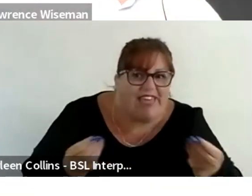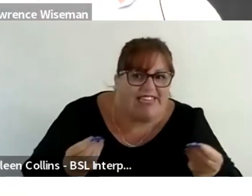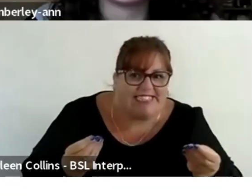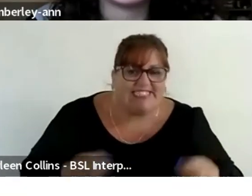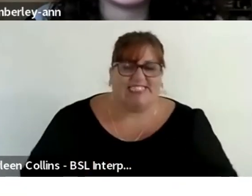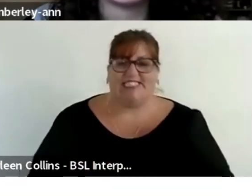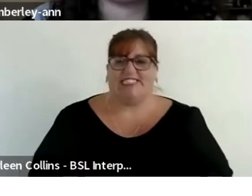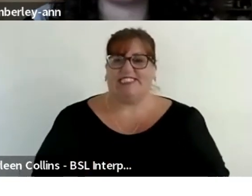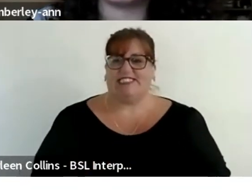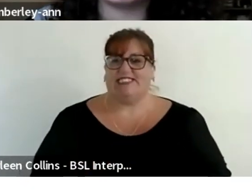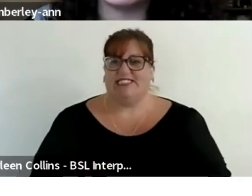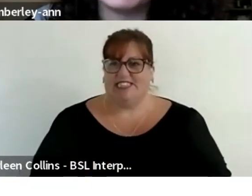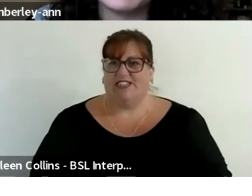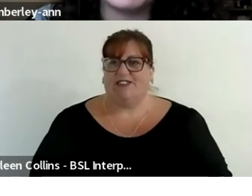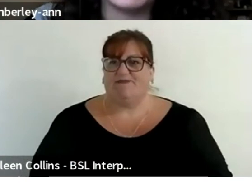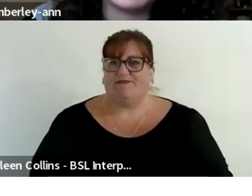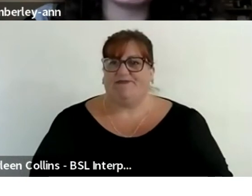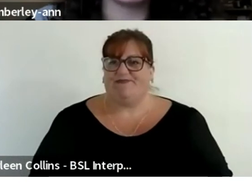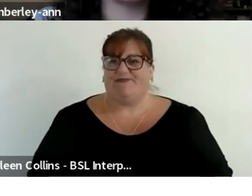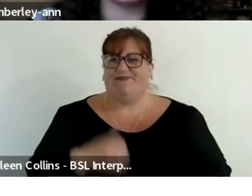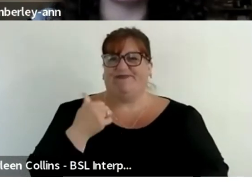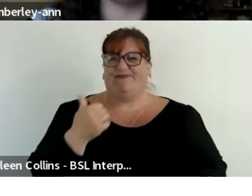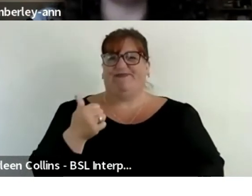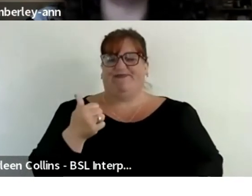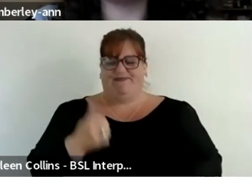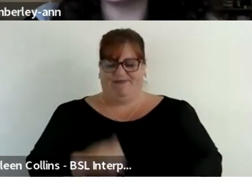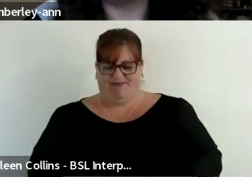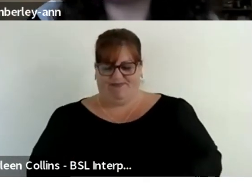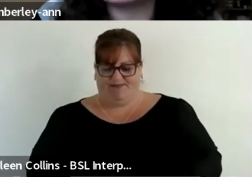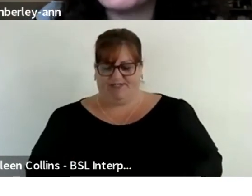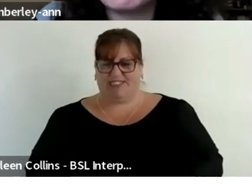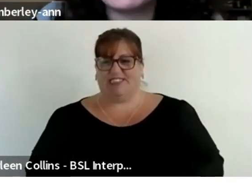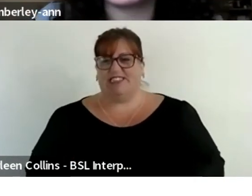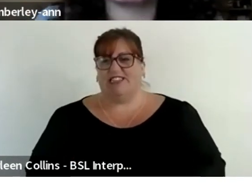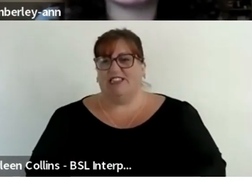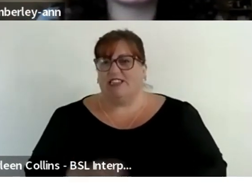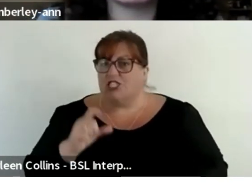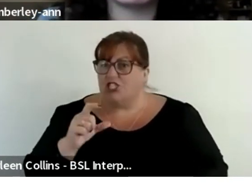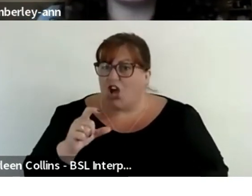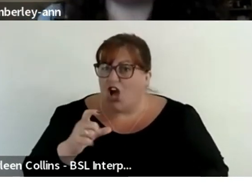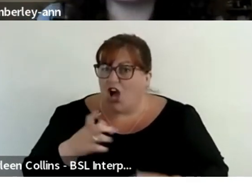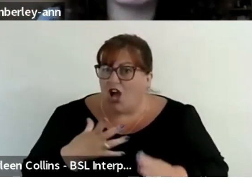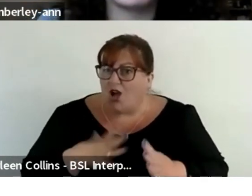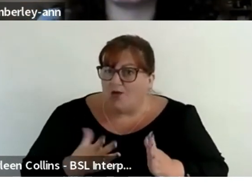That's fair enough entirely. Char, I don't know if you have anything to plug, if you do have any